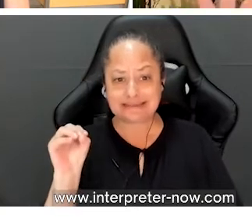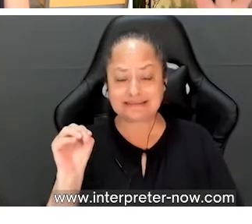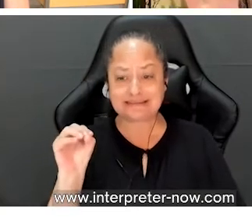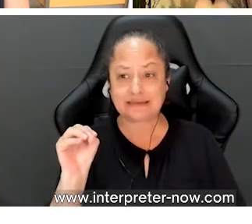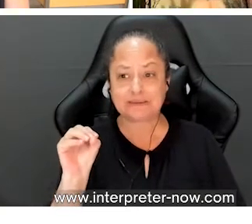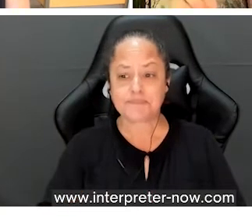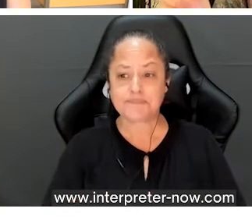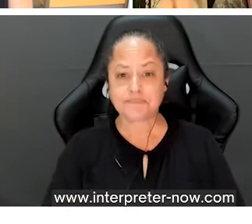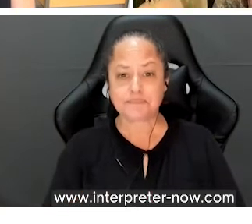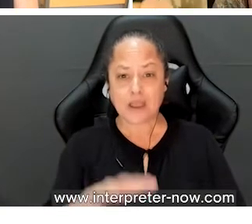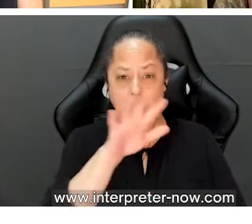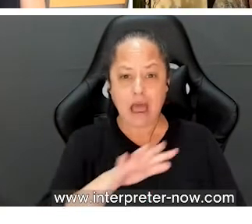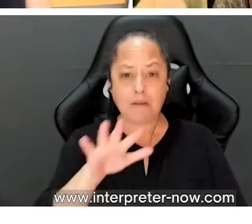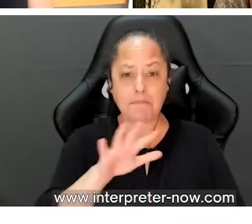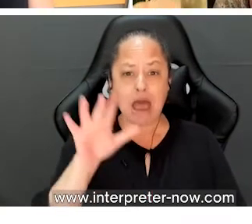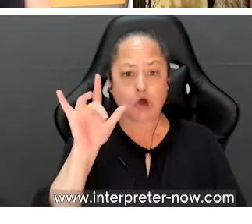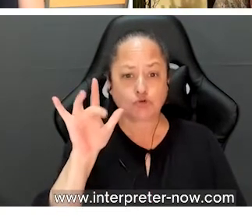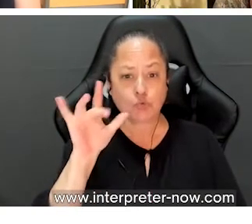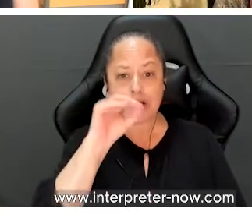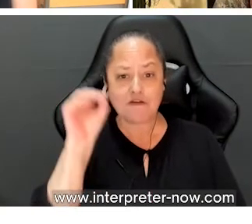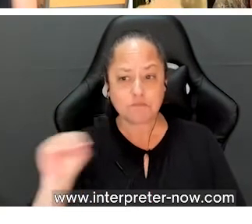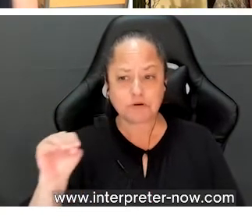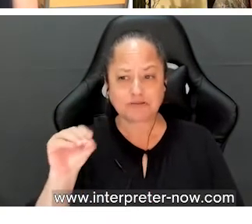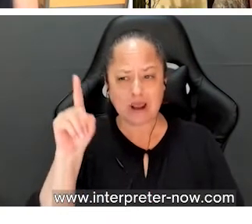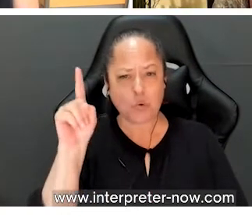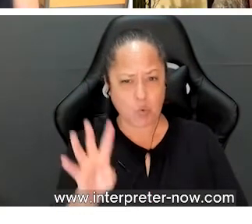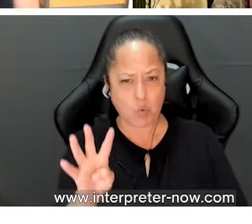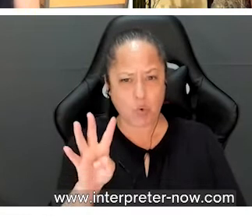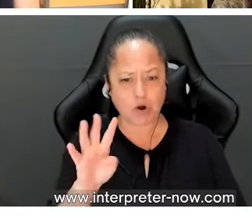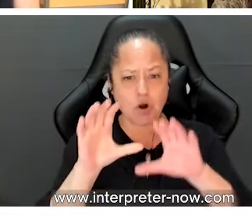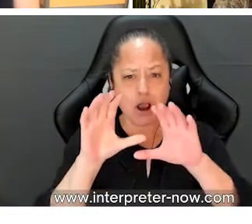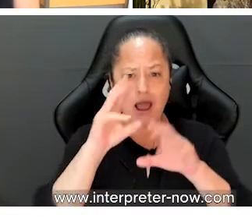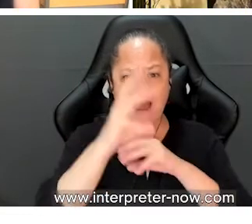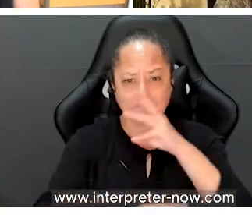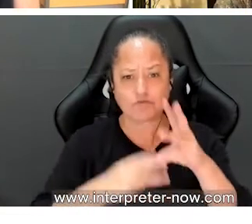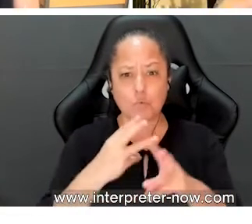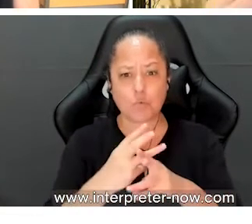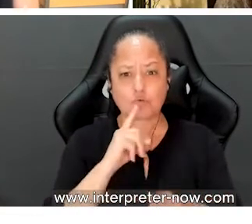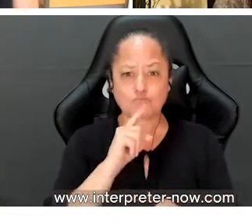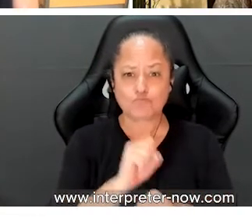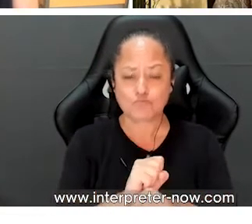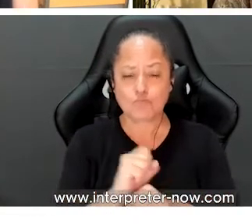So about 25%, a full quarter of the world, is Muslim. That's a huge percentage.